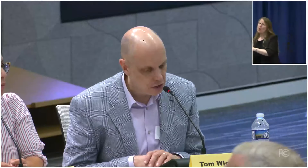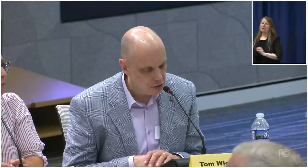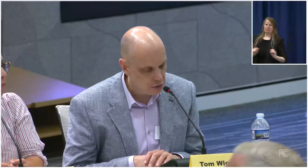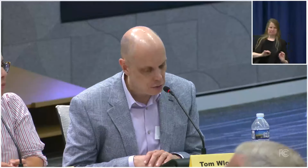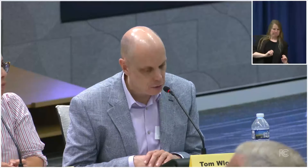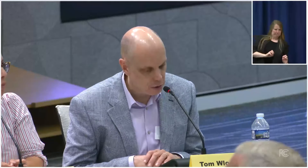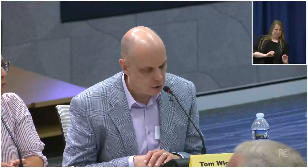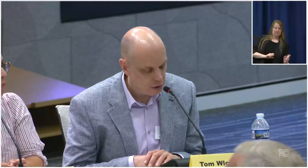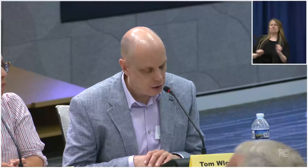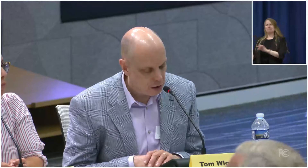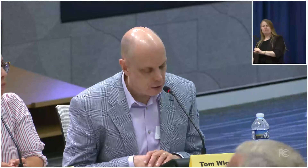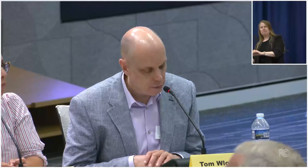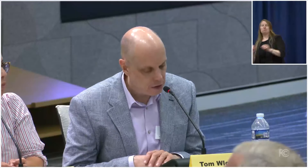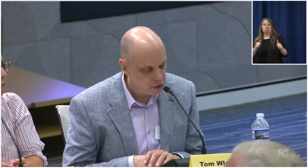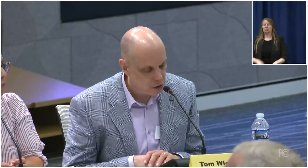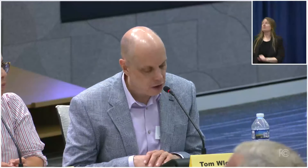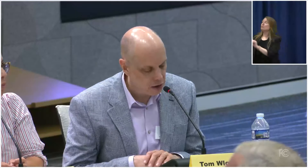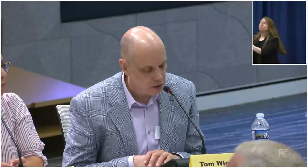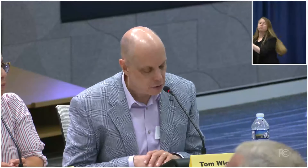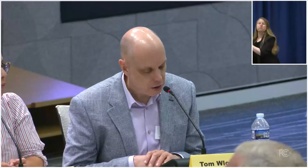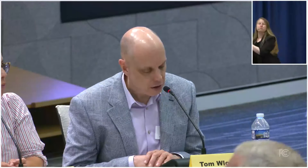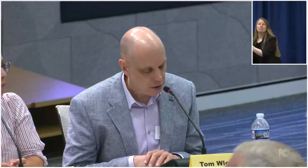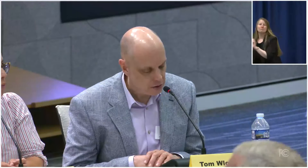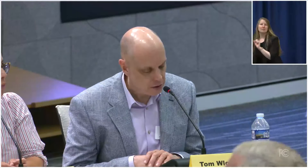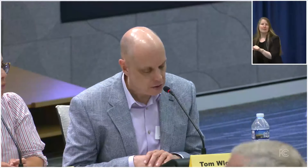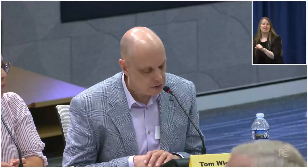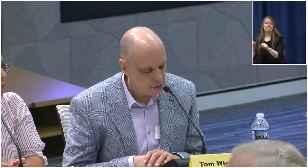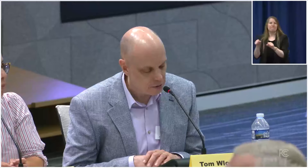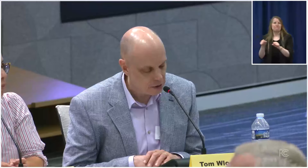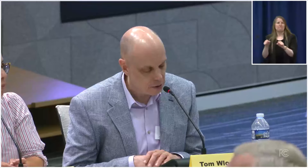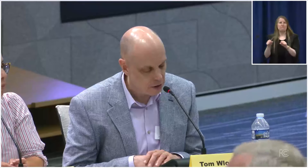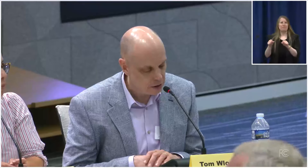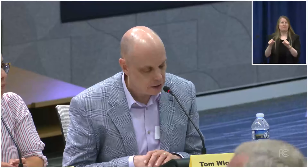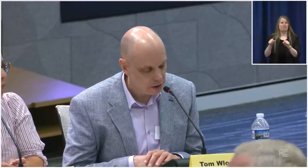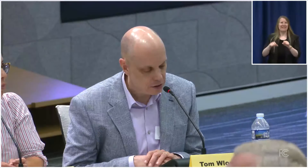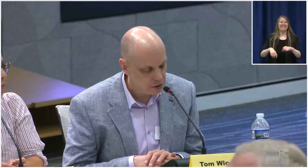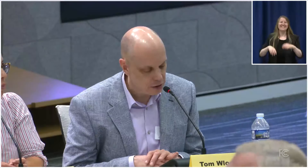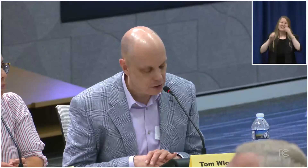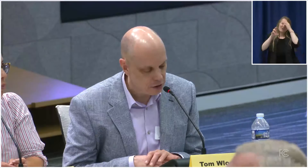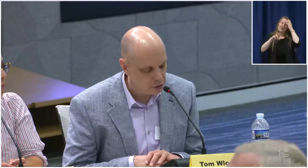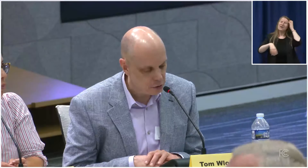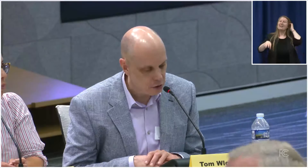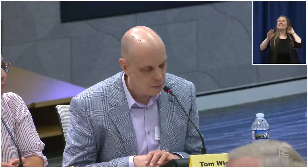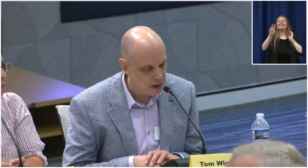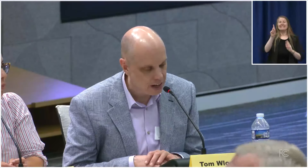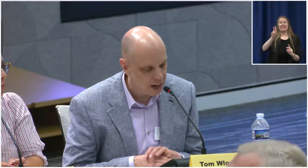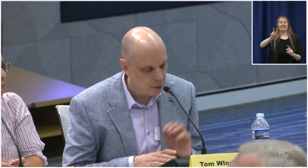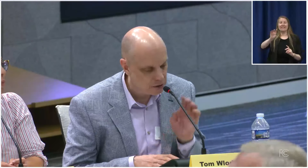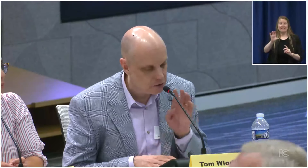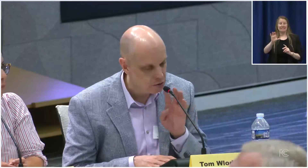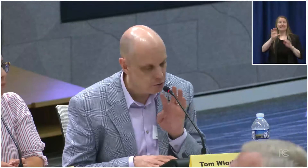AND SO THERE MIGHT BE TIMES WHERE THERE COULD BE SOME BEHIND-THE-SCENES